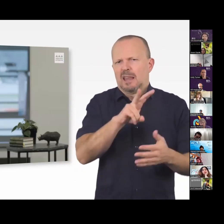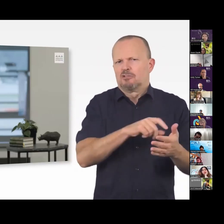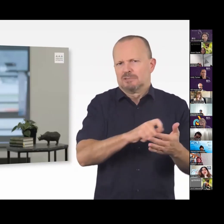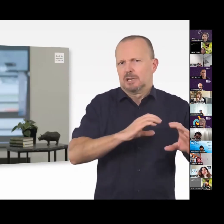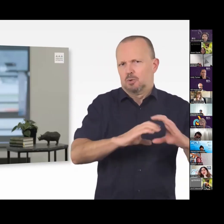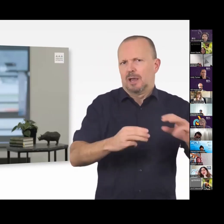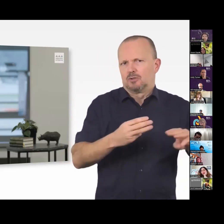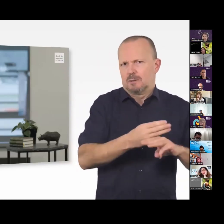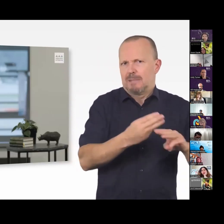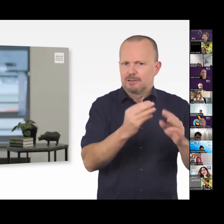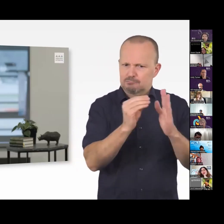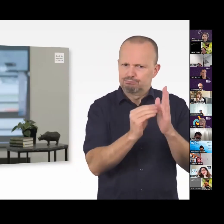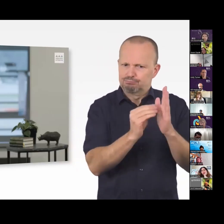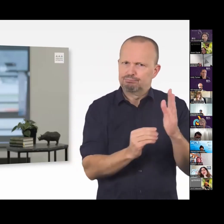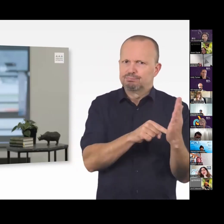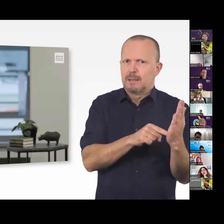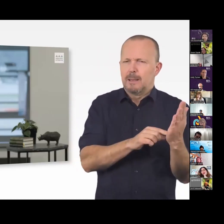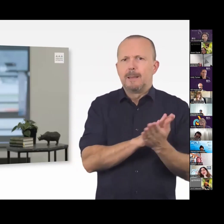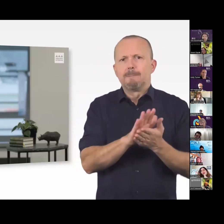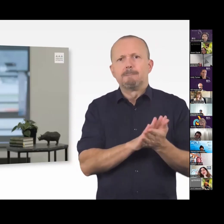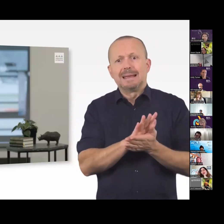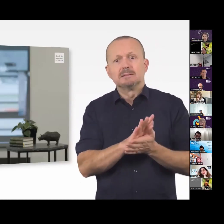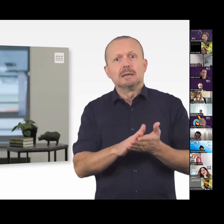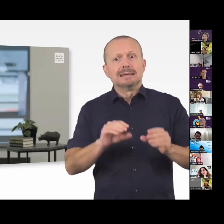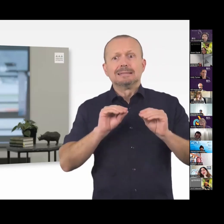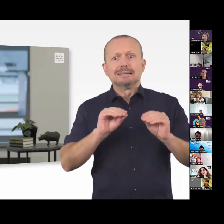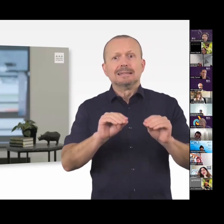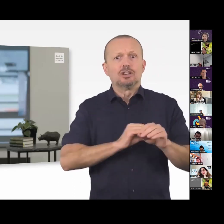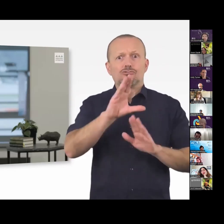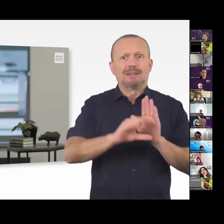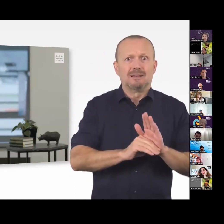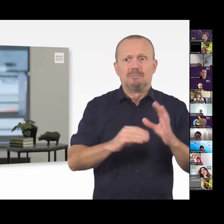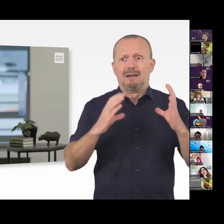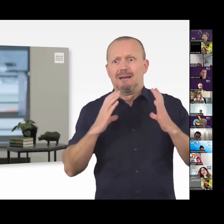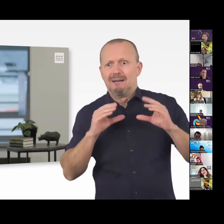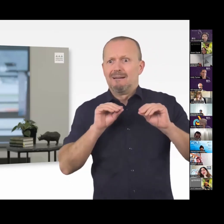of literacy, communication, and maths means it's not just an extra thing you have to do